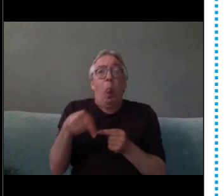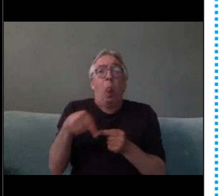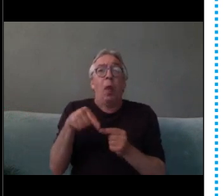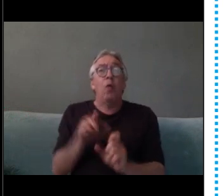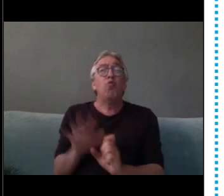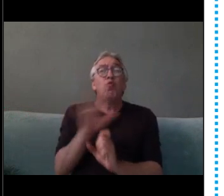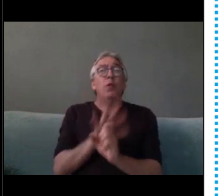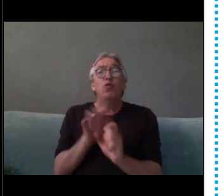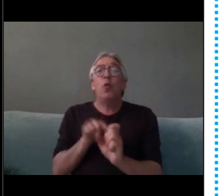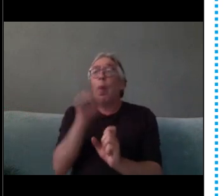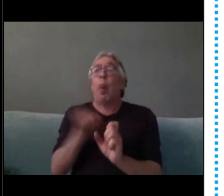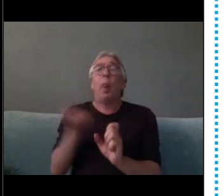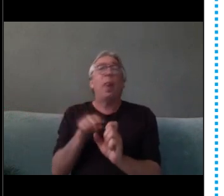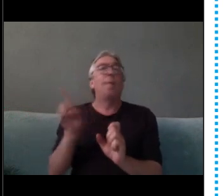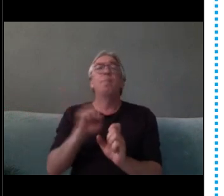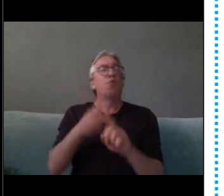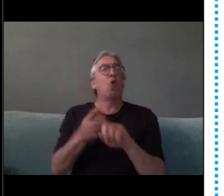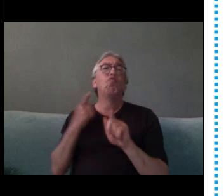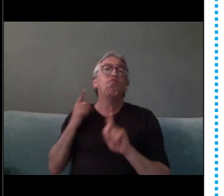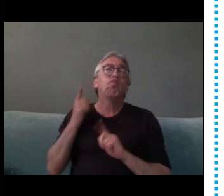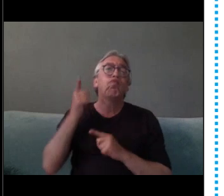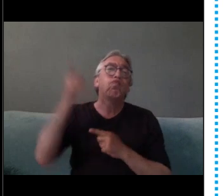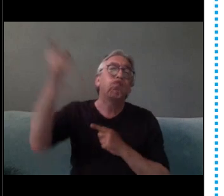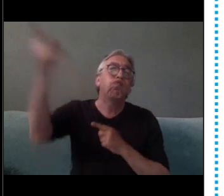these are mostly exempt from the regulation.